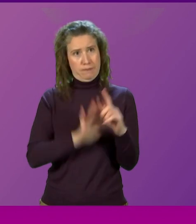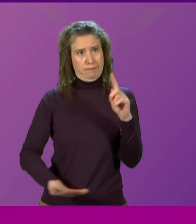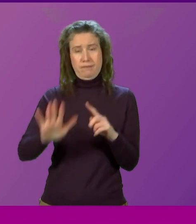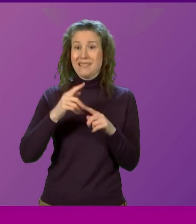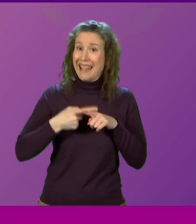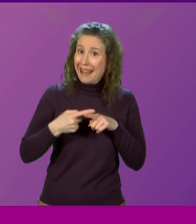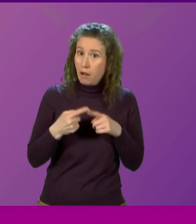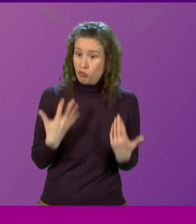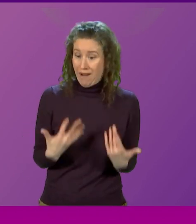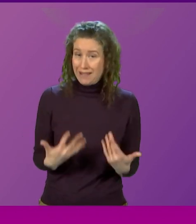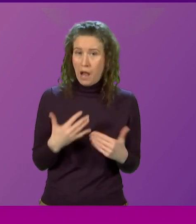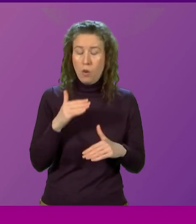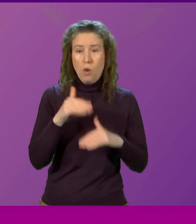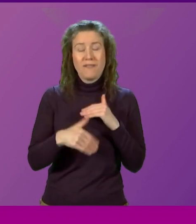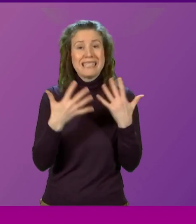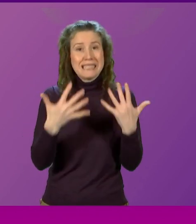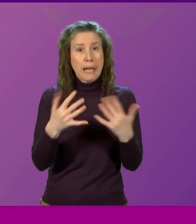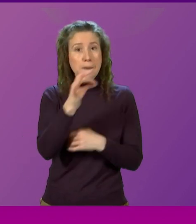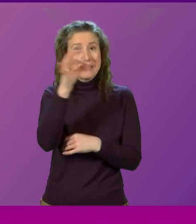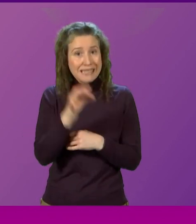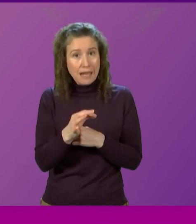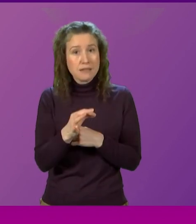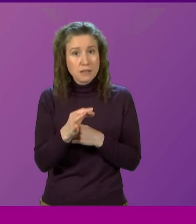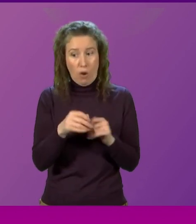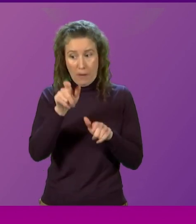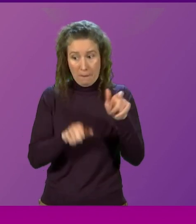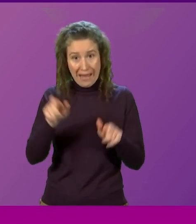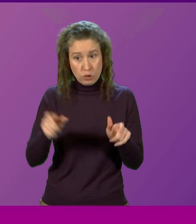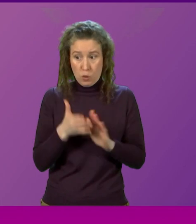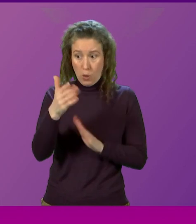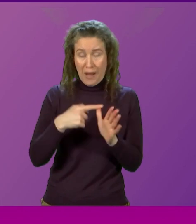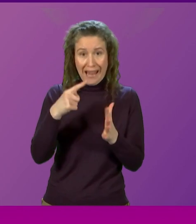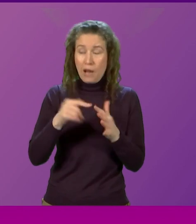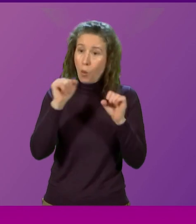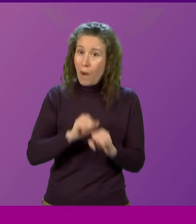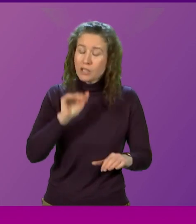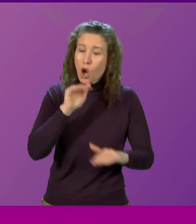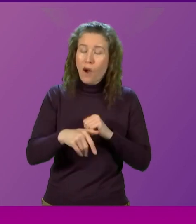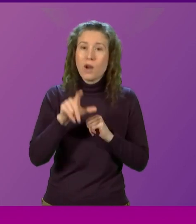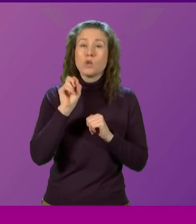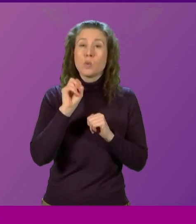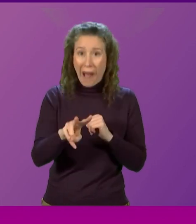In England right now, more than 10 per cent of patients going to A and E are waiting for